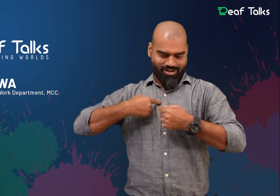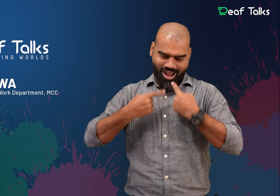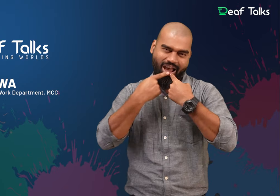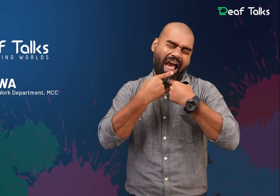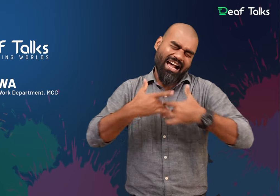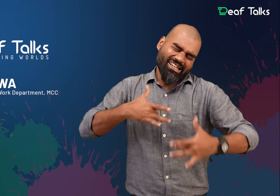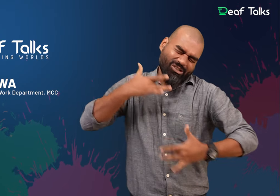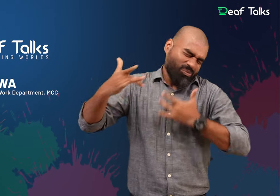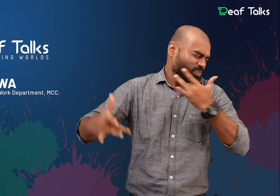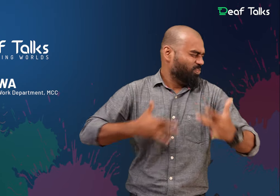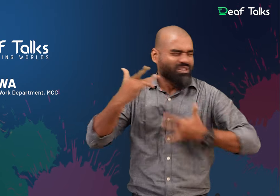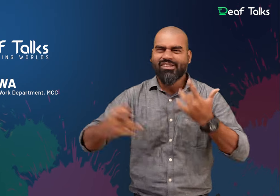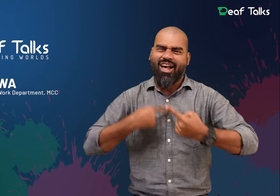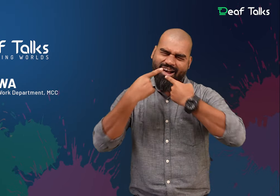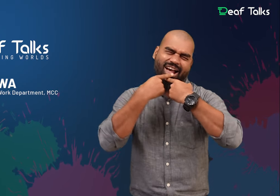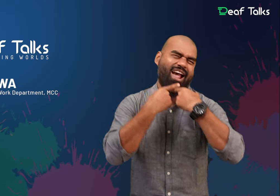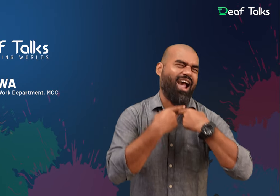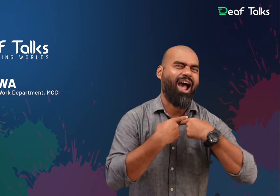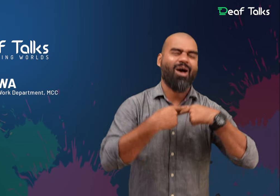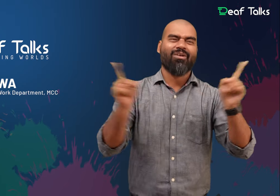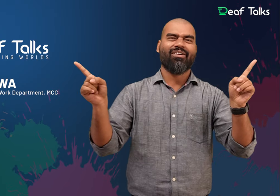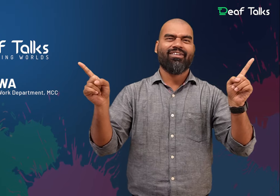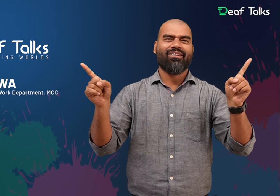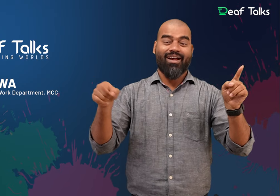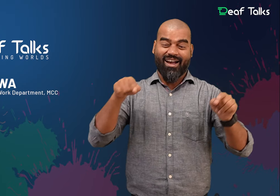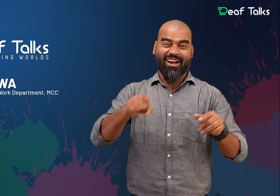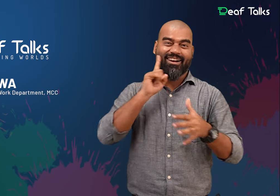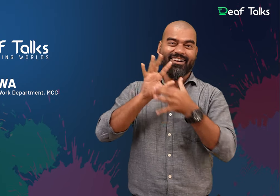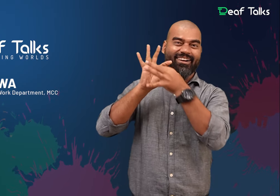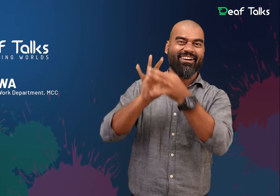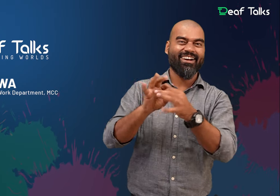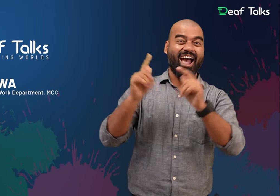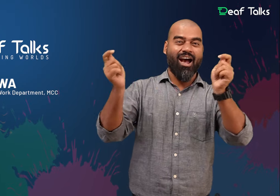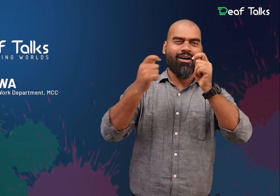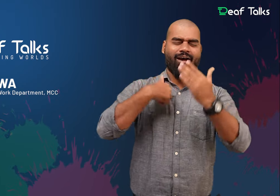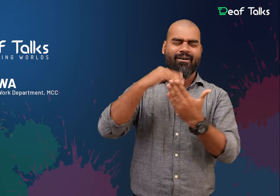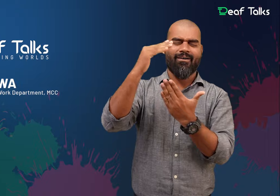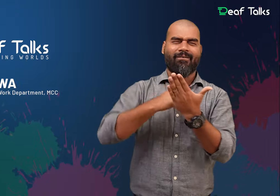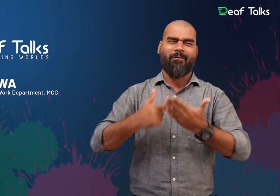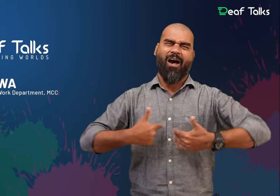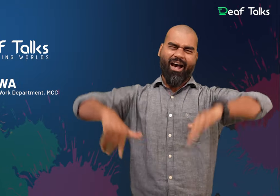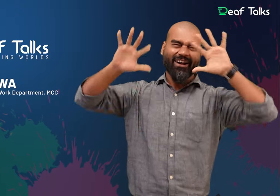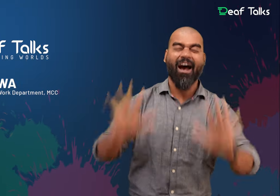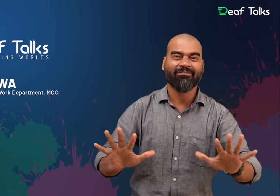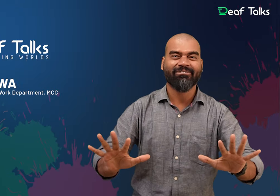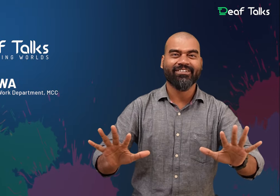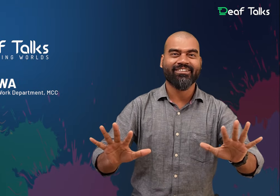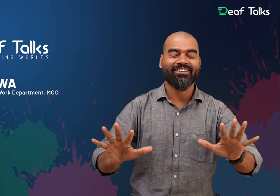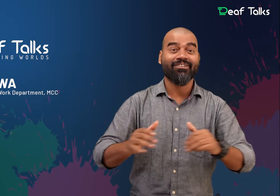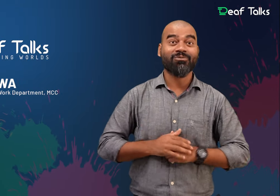is thrilled to announce a fantastic event to celebrate this vibrant week!